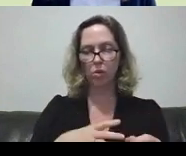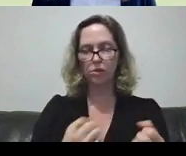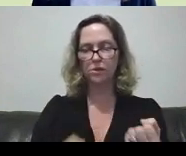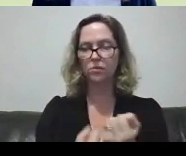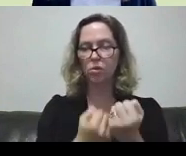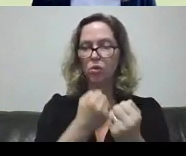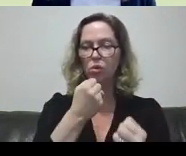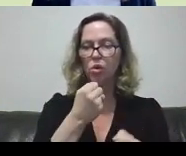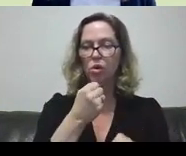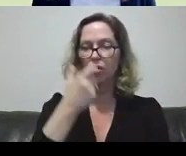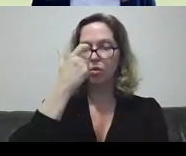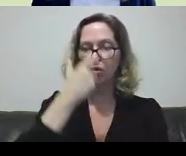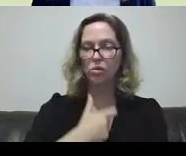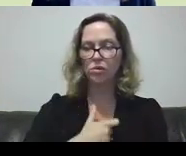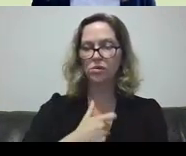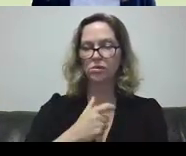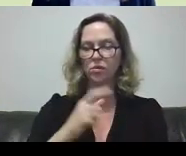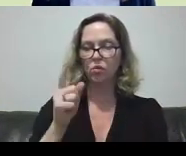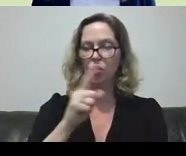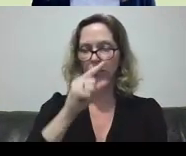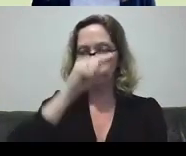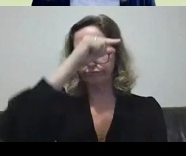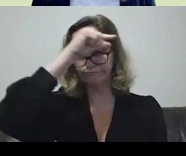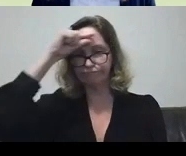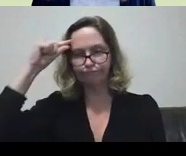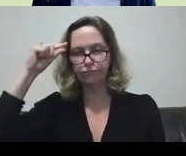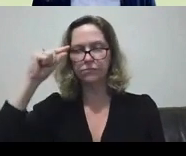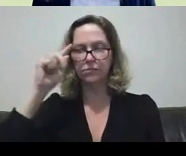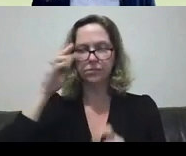your expectations of the support when and where and the days and